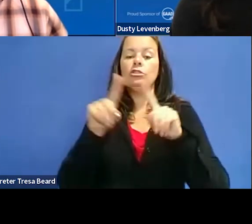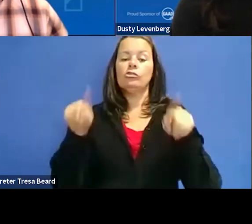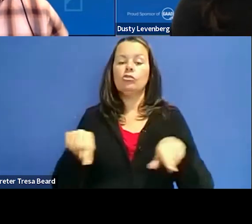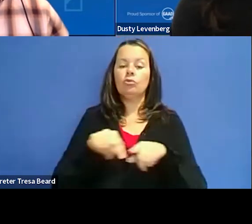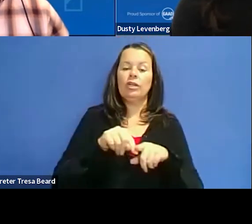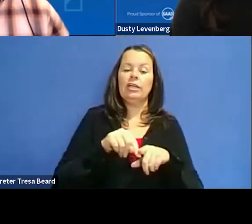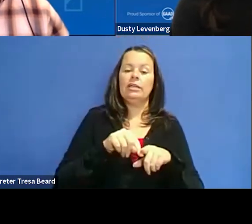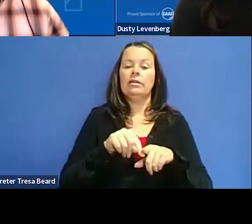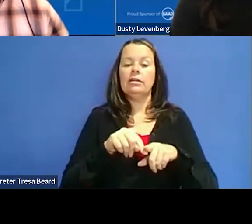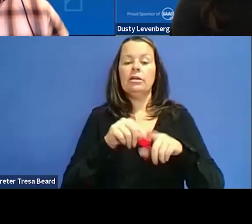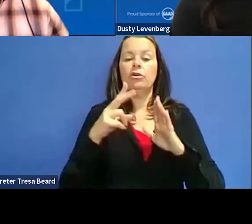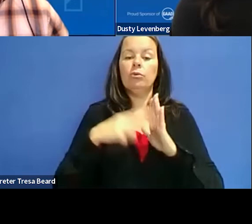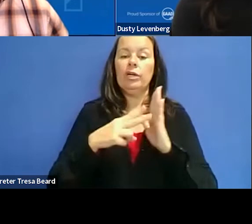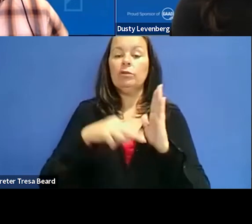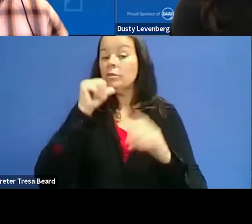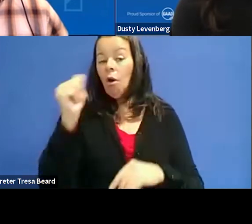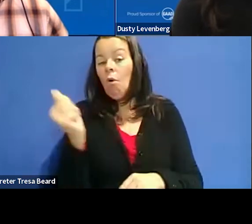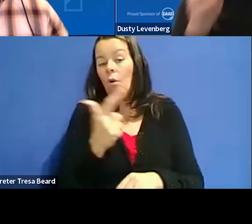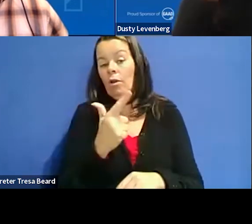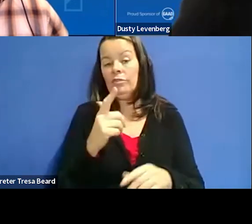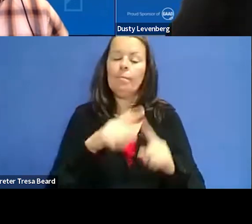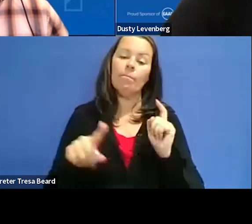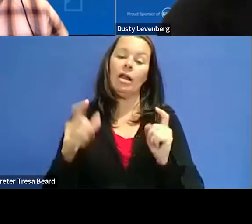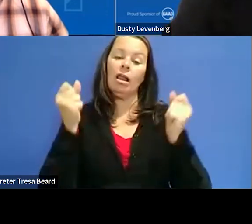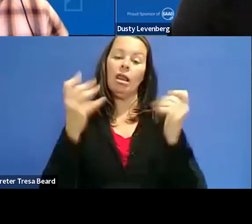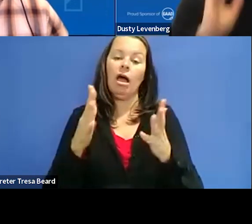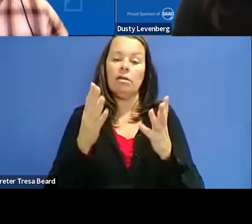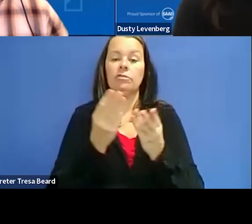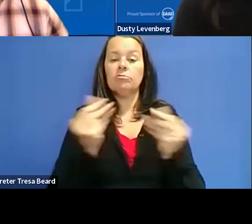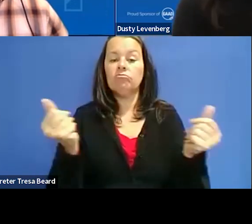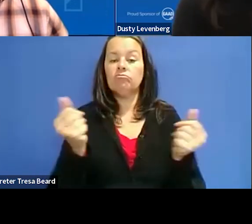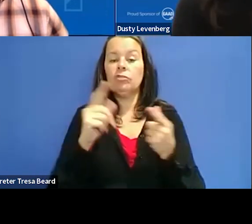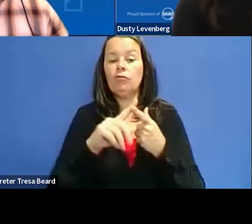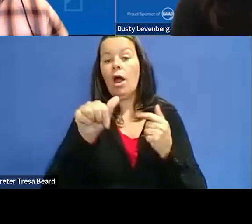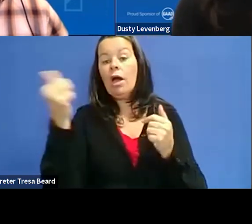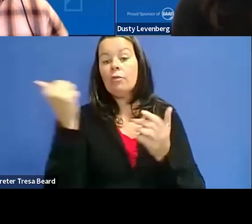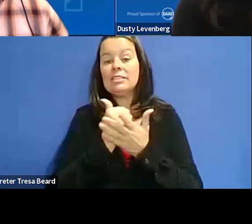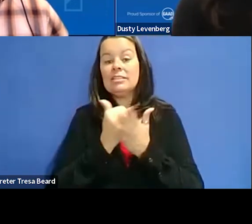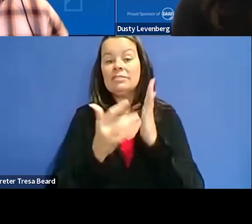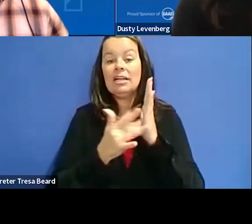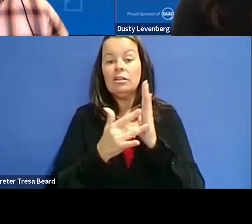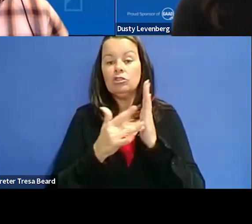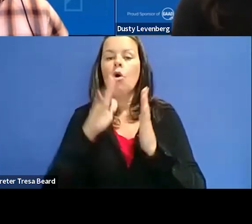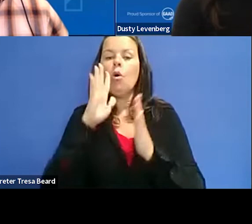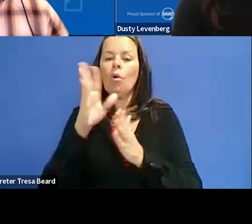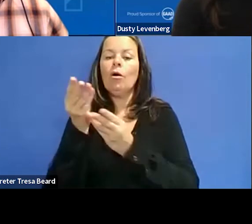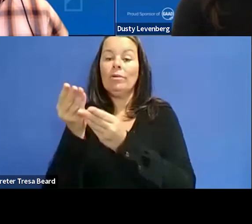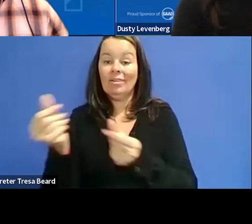lot of the solutions for the other types will be taken care of when you fix it for the screen reader.